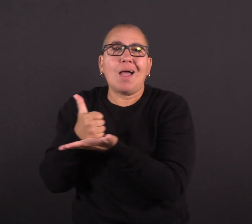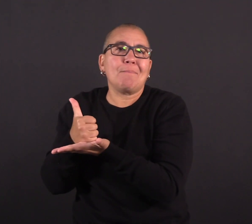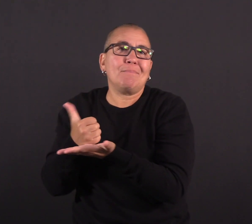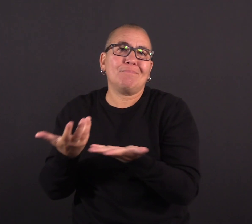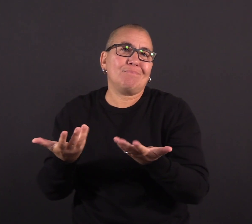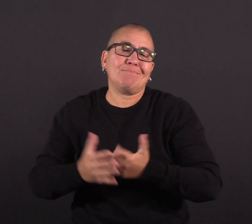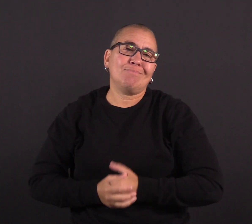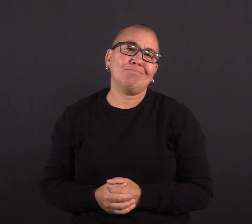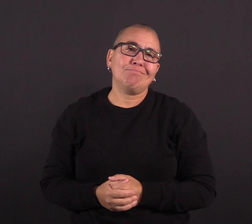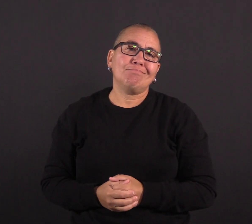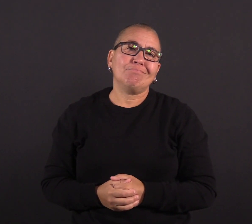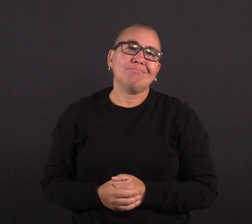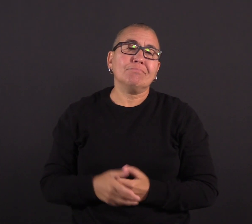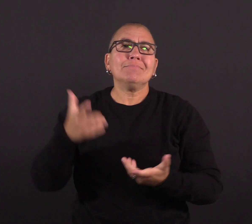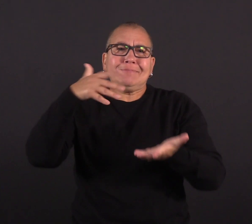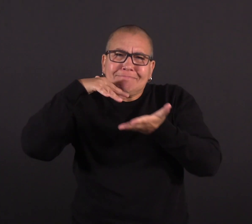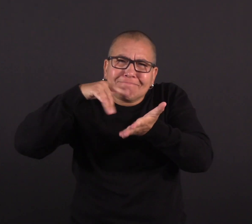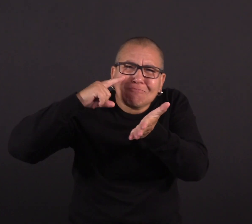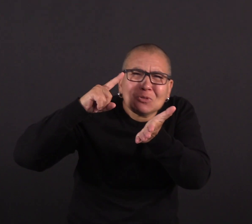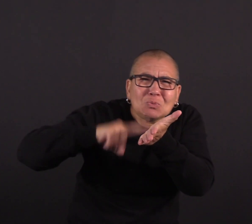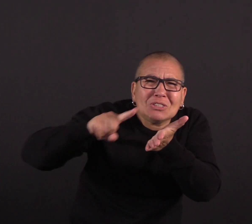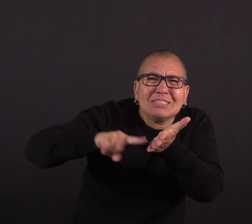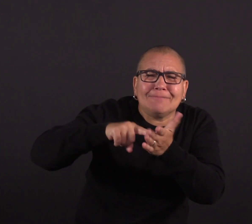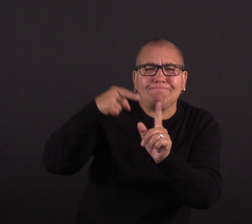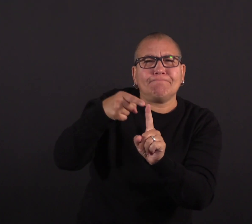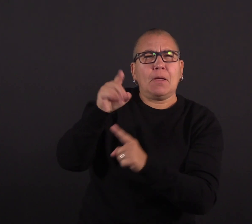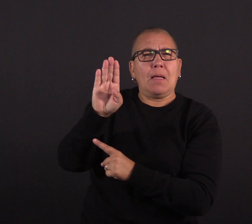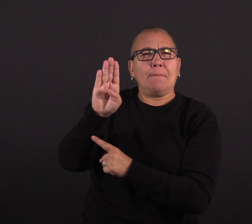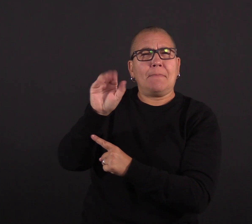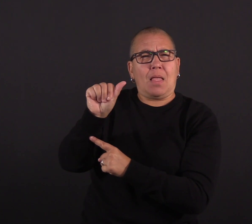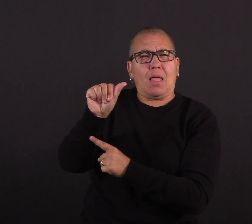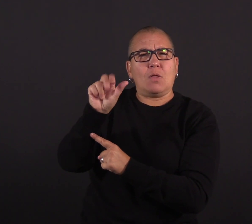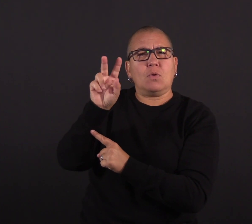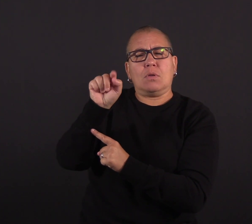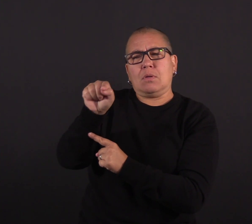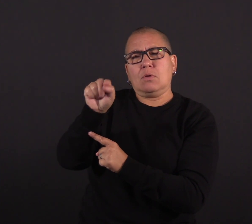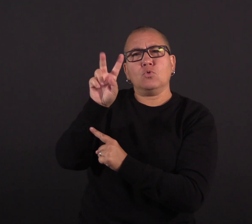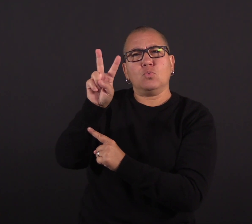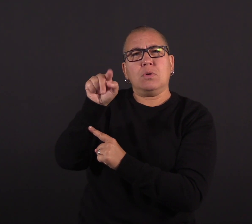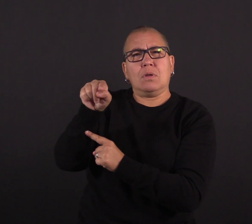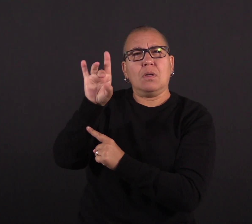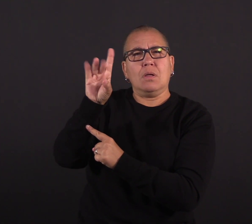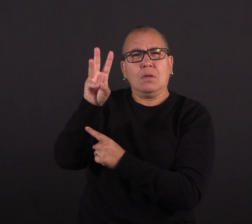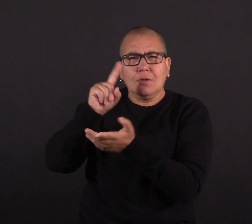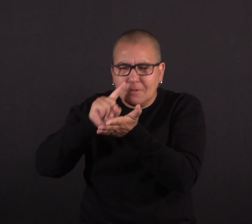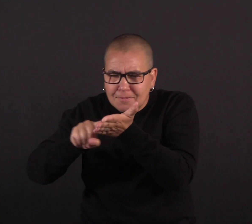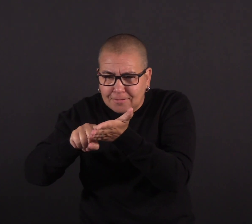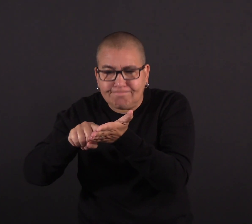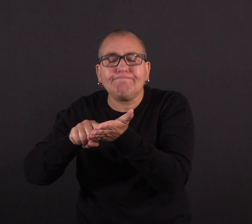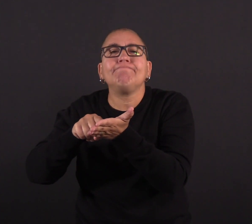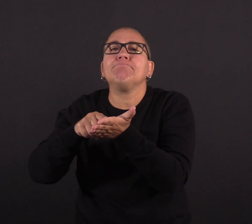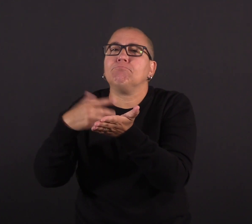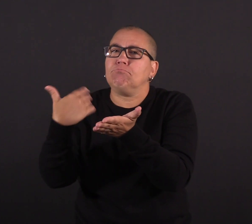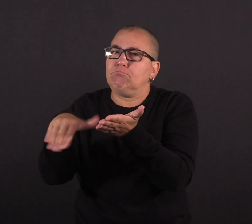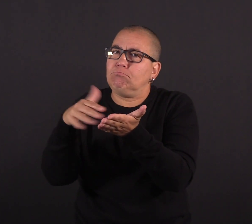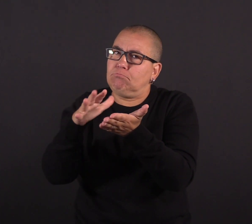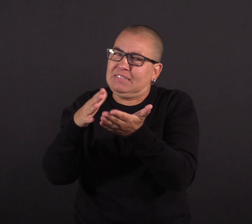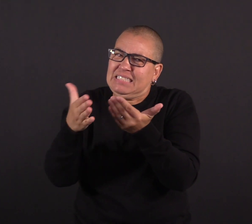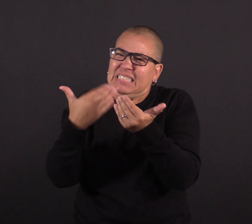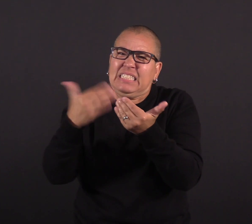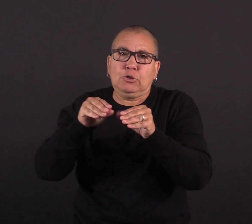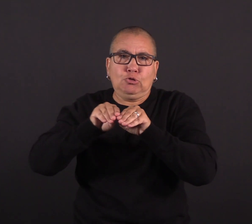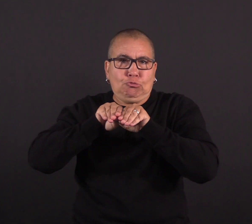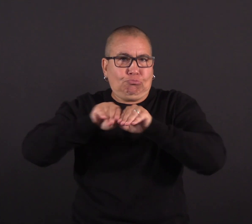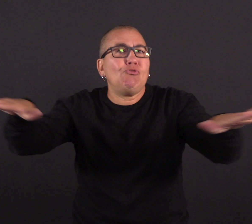Subsequent studies indicated BA.2.86 may not be as immune-evasive as originally